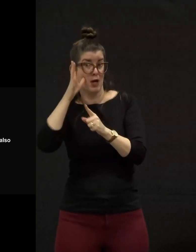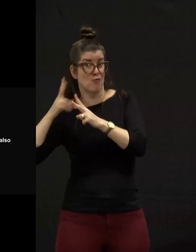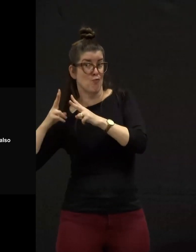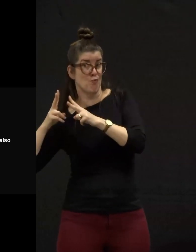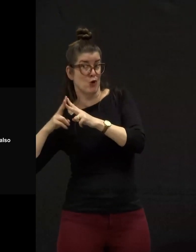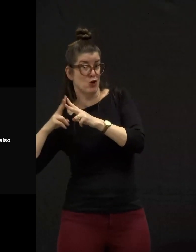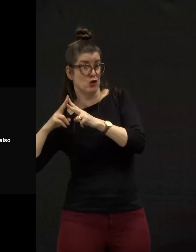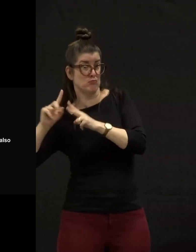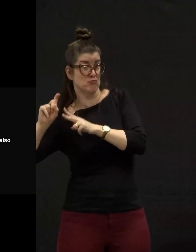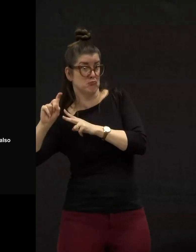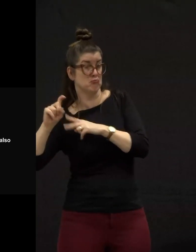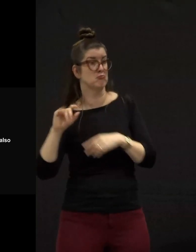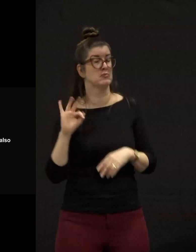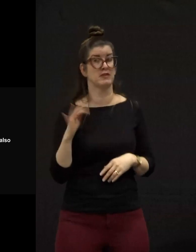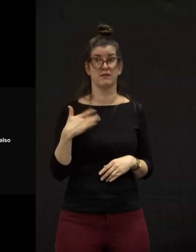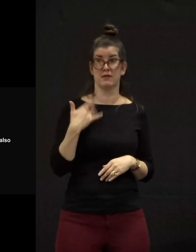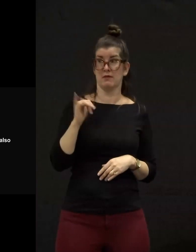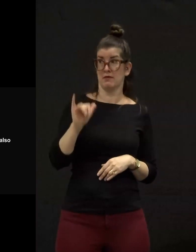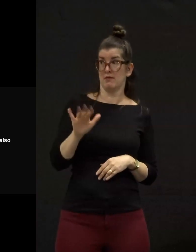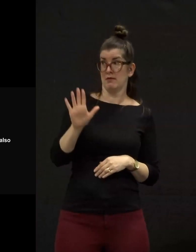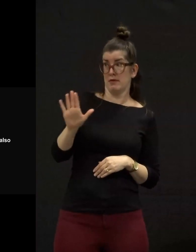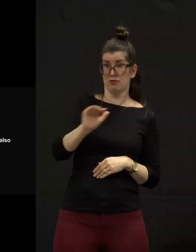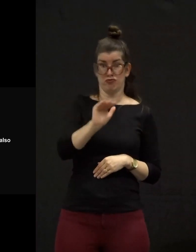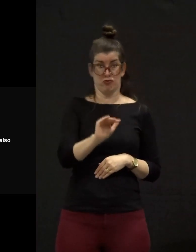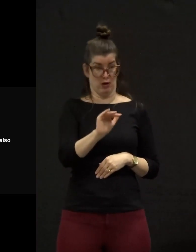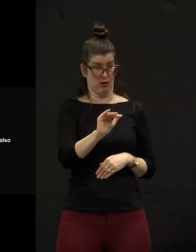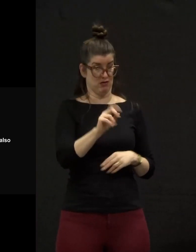if they feel that their child needs are overwhelming to them.